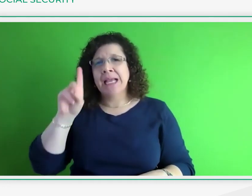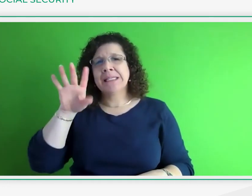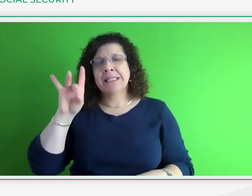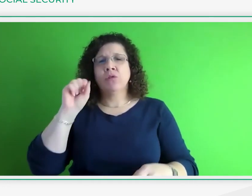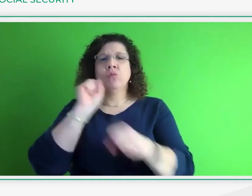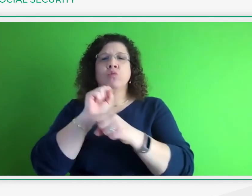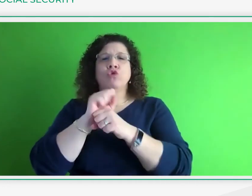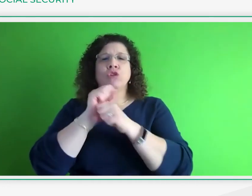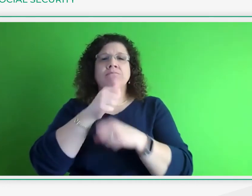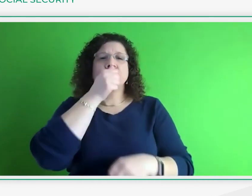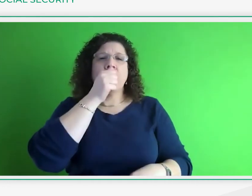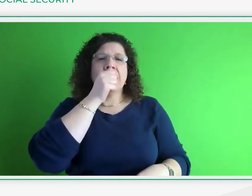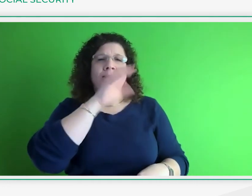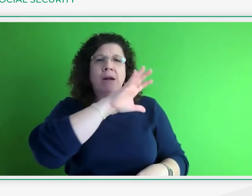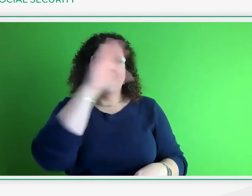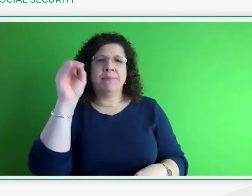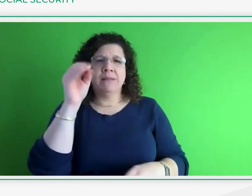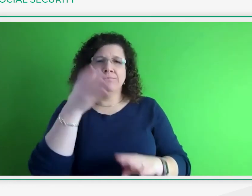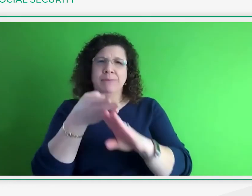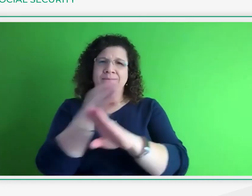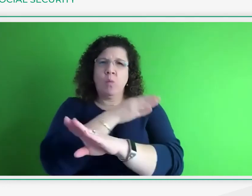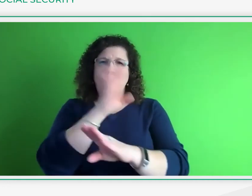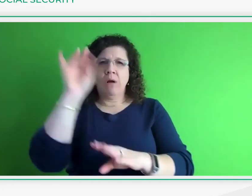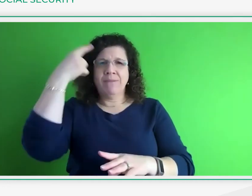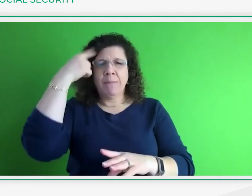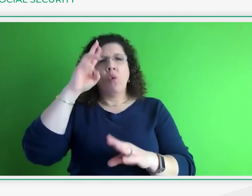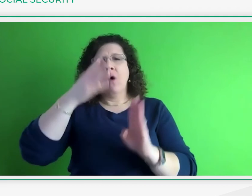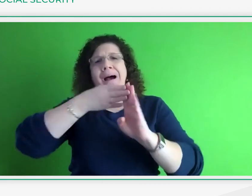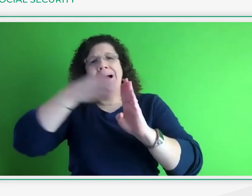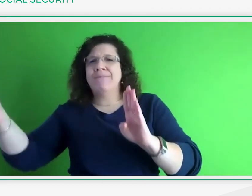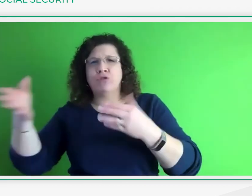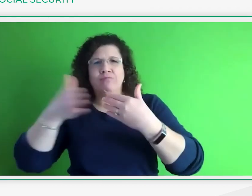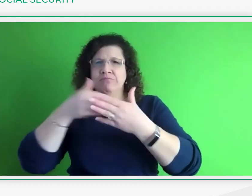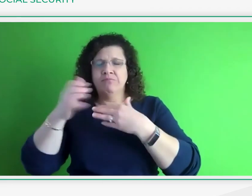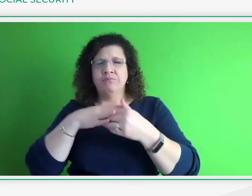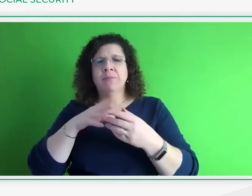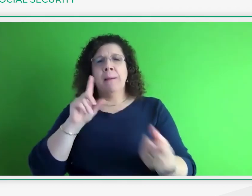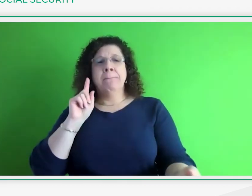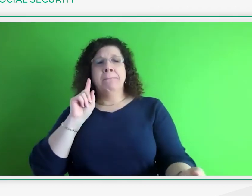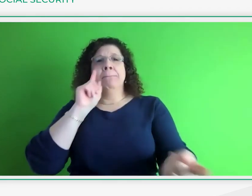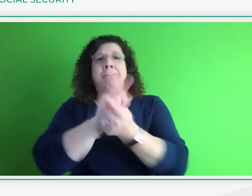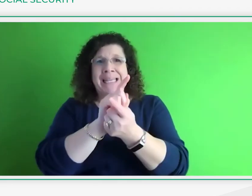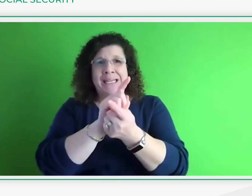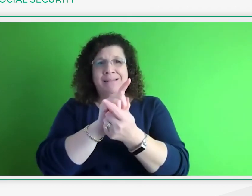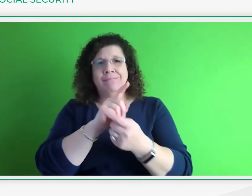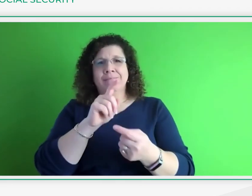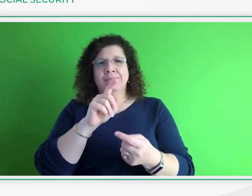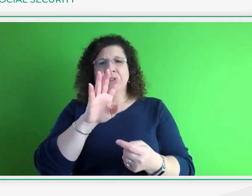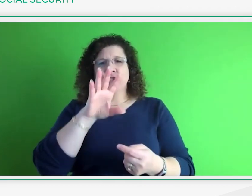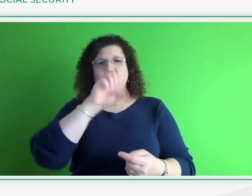However, if they did work for a private company before or after the government work, and they